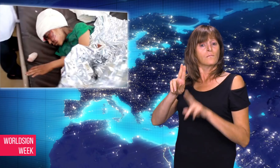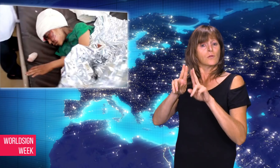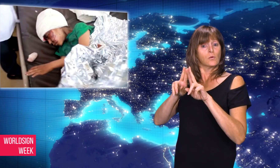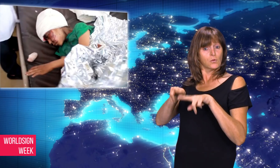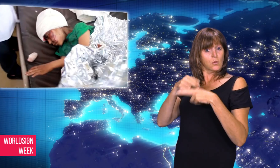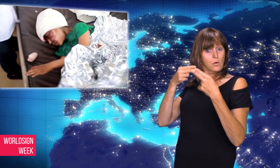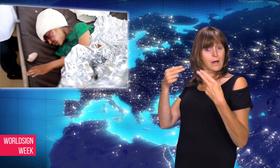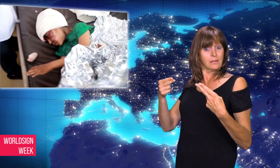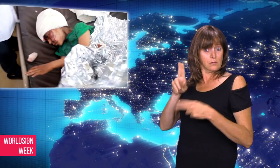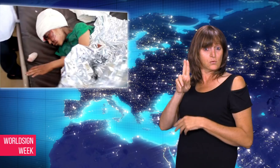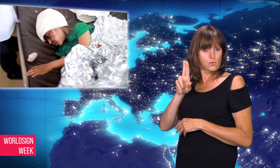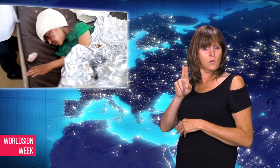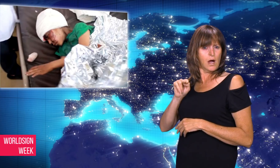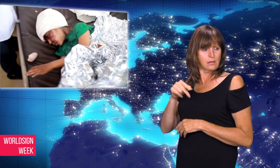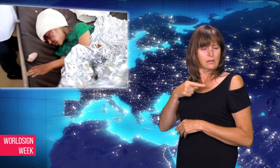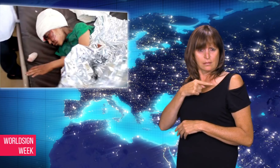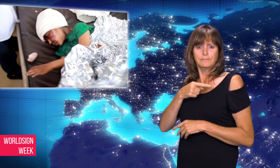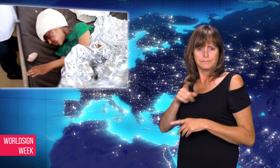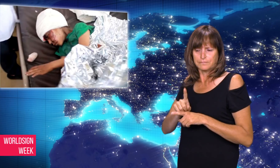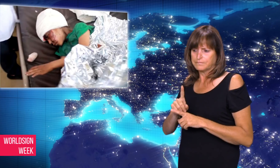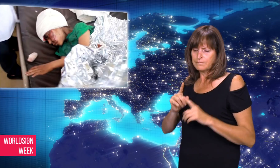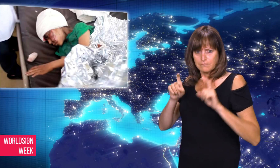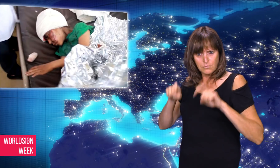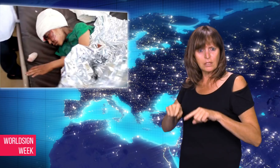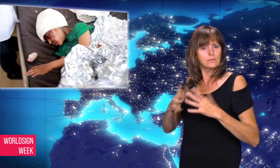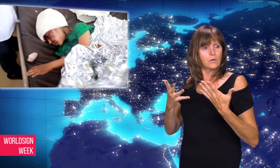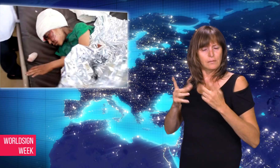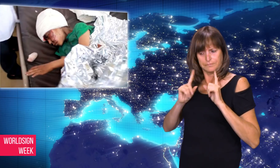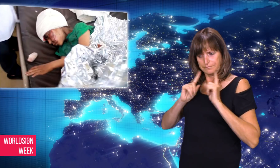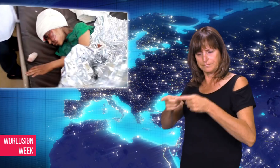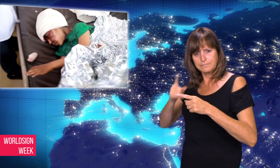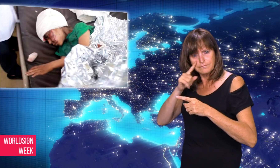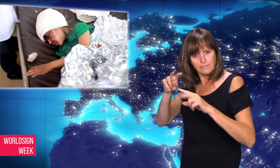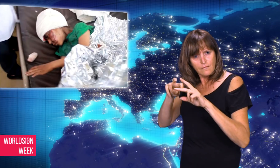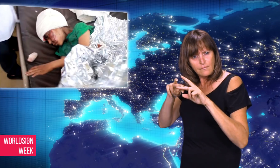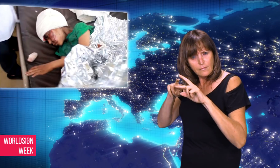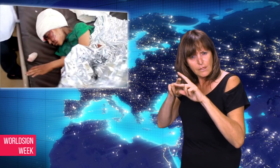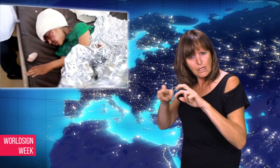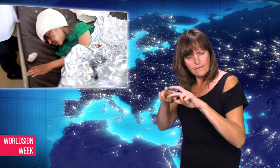The United Nations has called for an